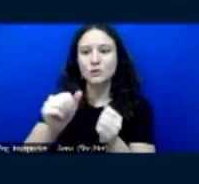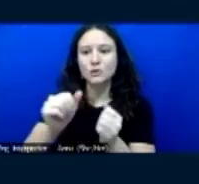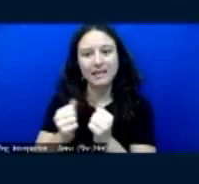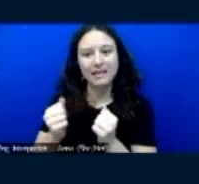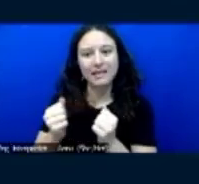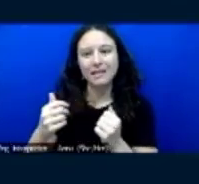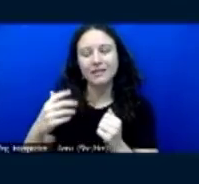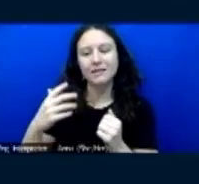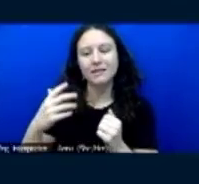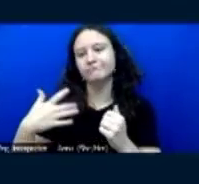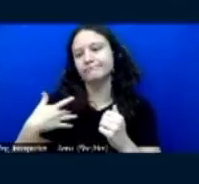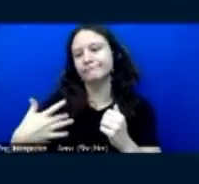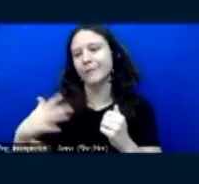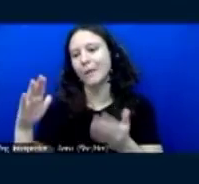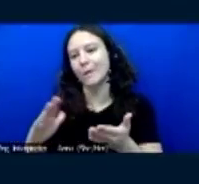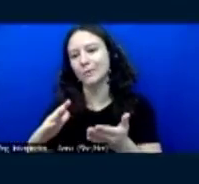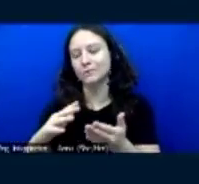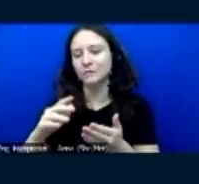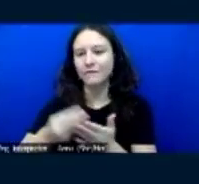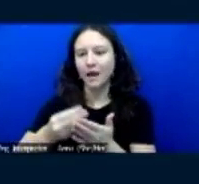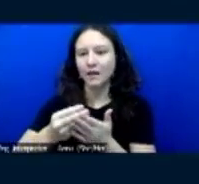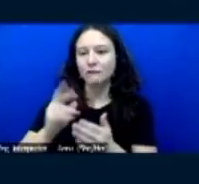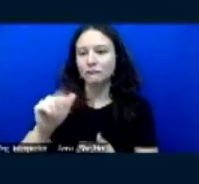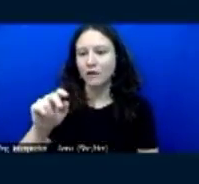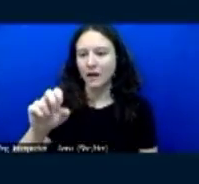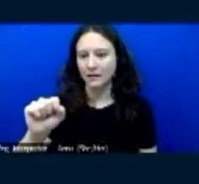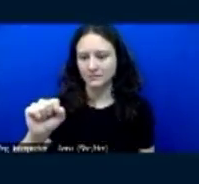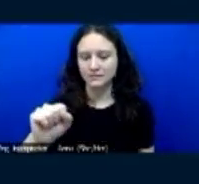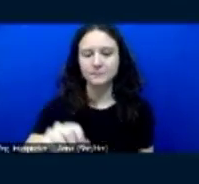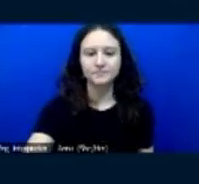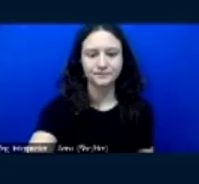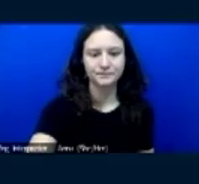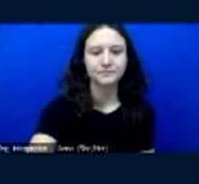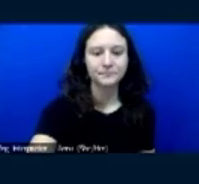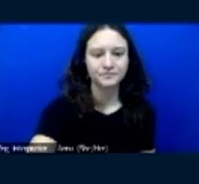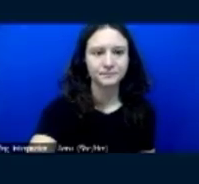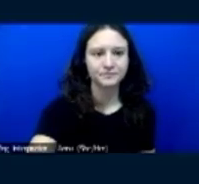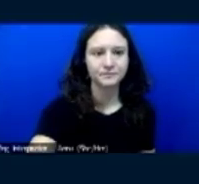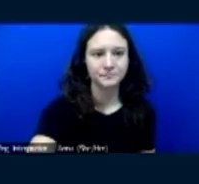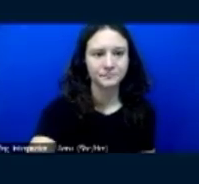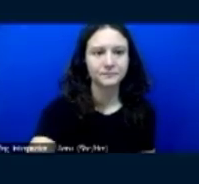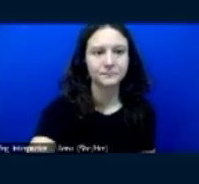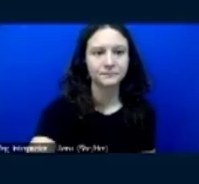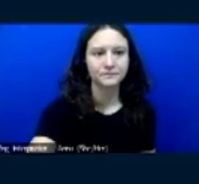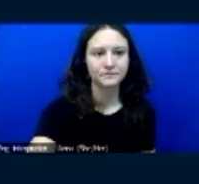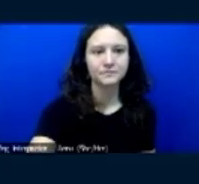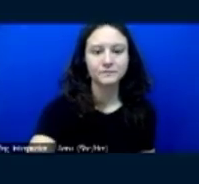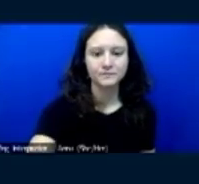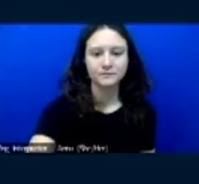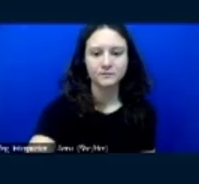So, if you map this out, this is what it looks like.